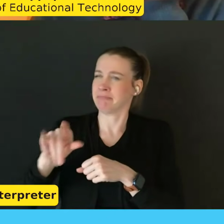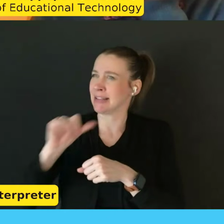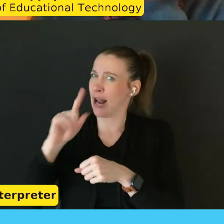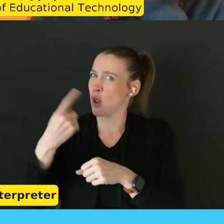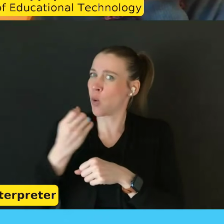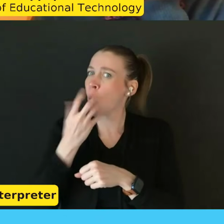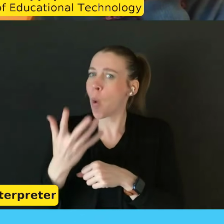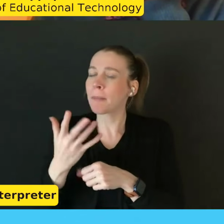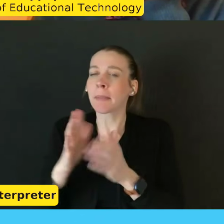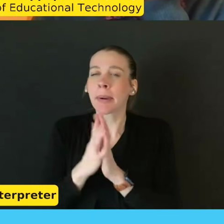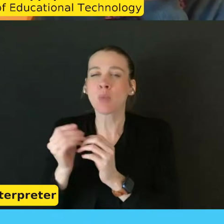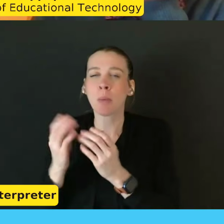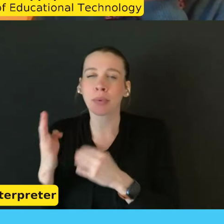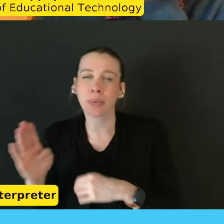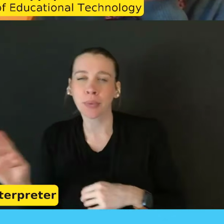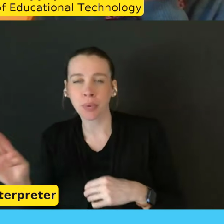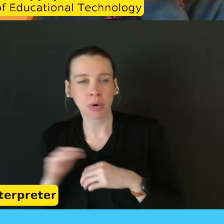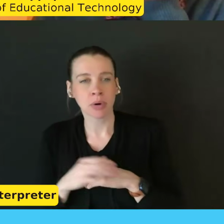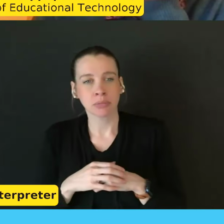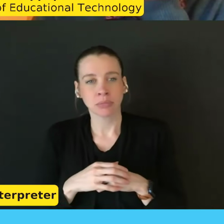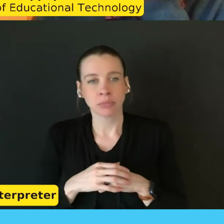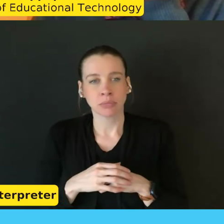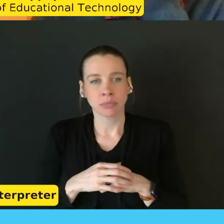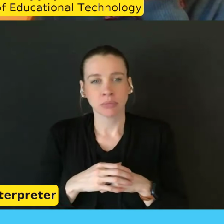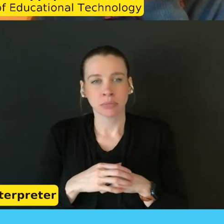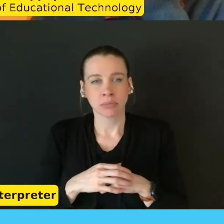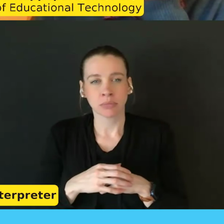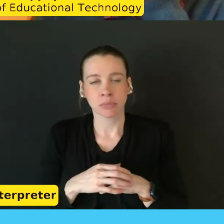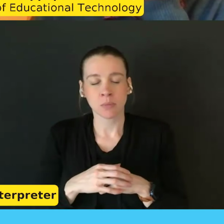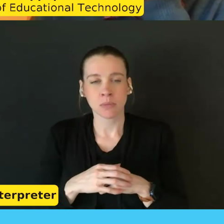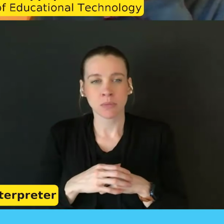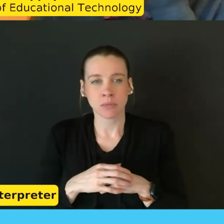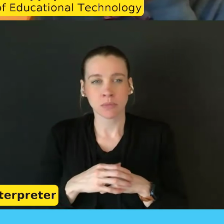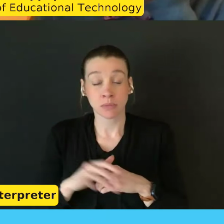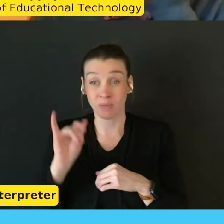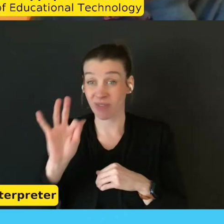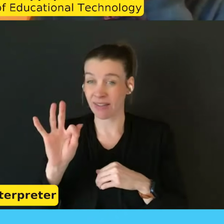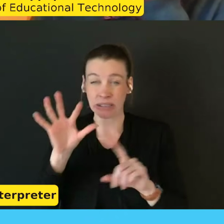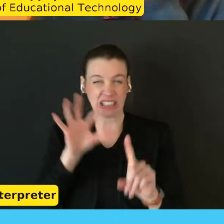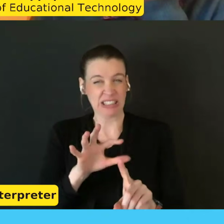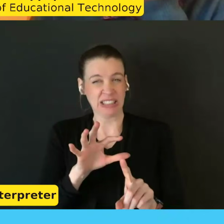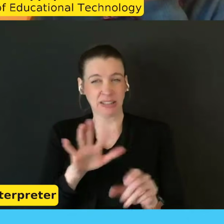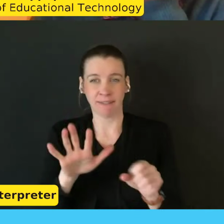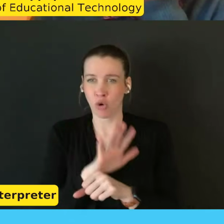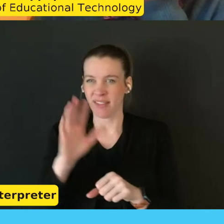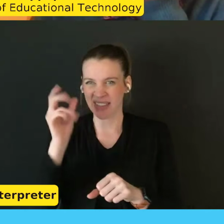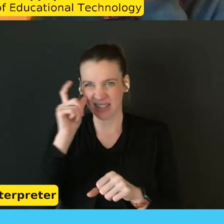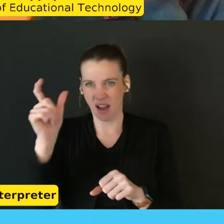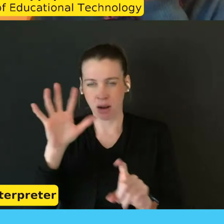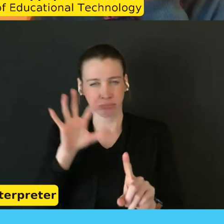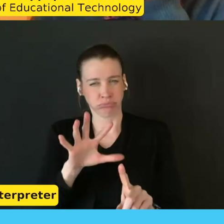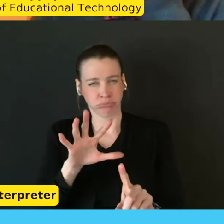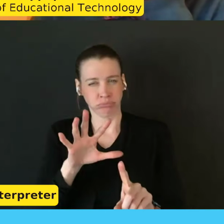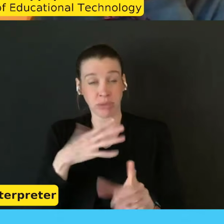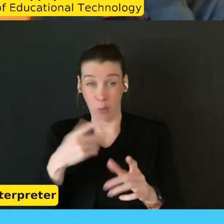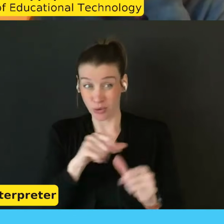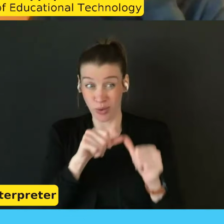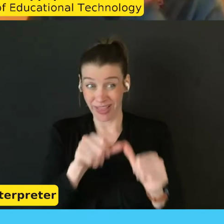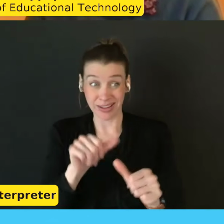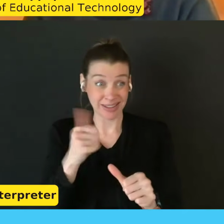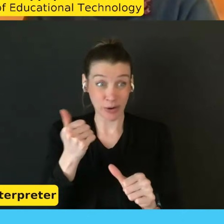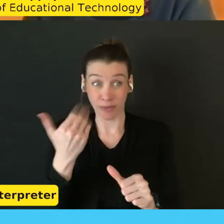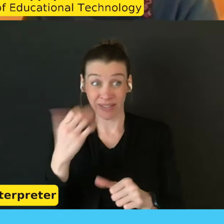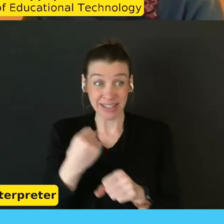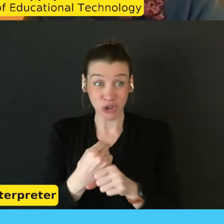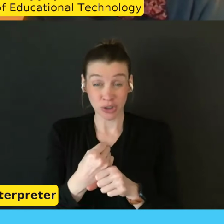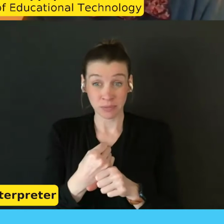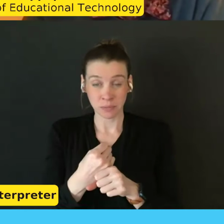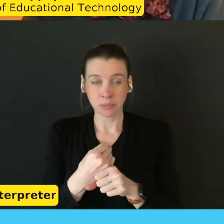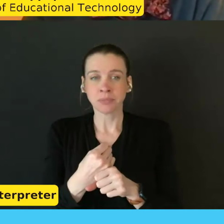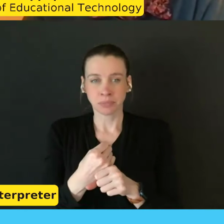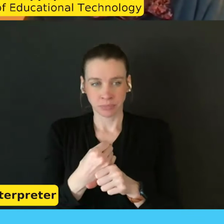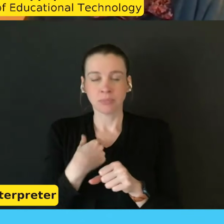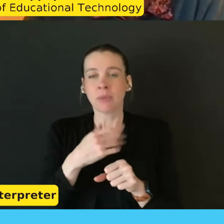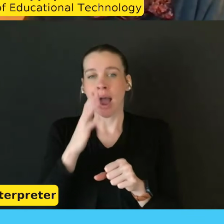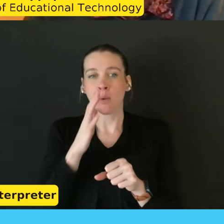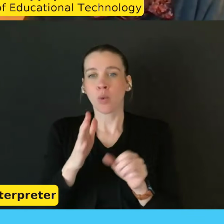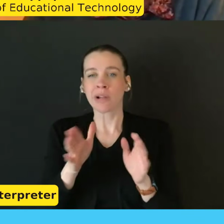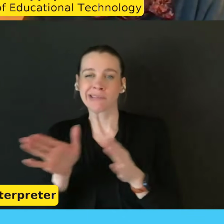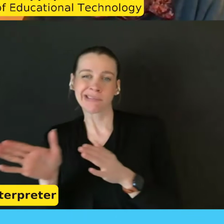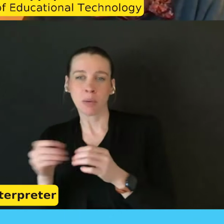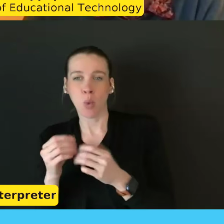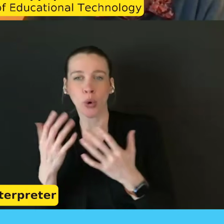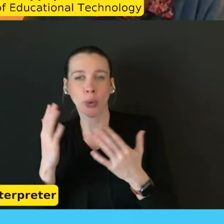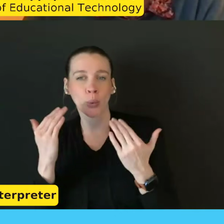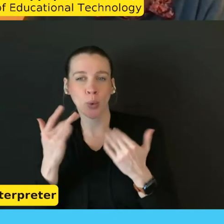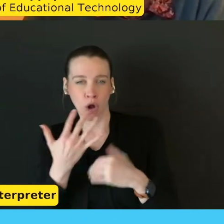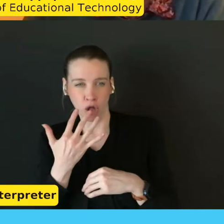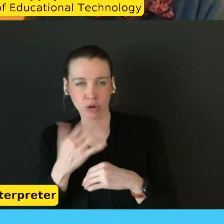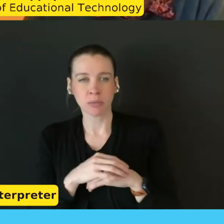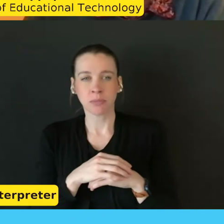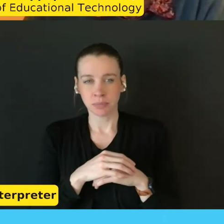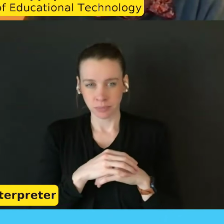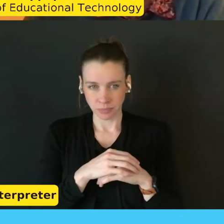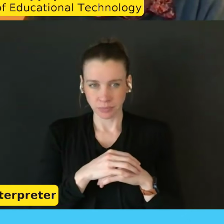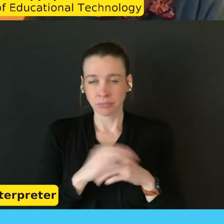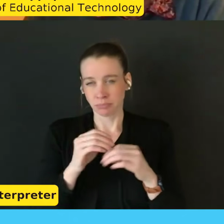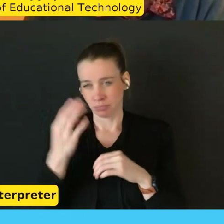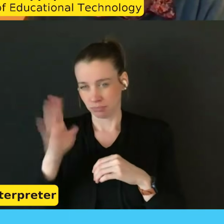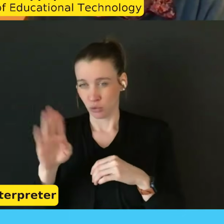Two things I want to cover here. Usually warm colors like reds and oranges will fade faster than blues. Have you noted when you see a old poster they turn very bluish, go into the cooler side when you go to a old shop and you see a poster that has been sitting there for about